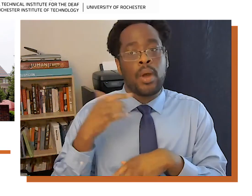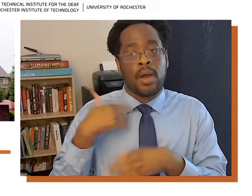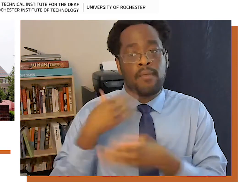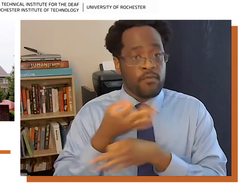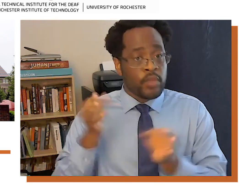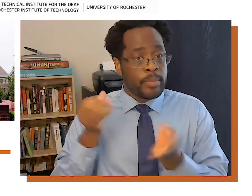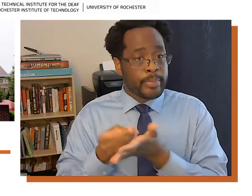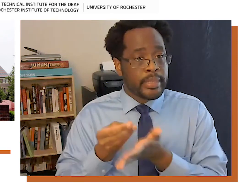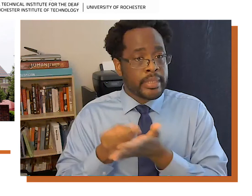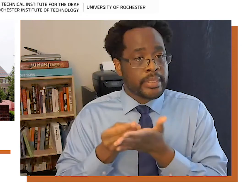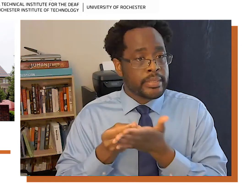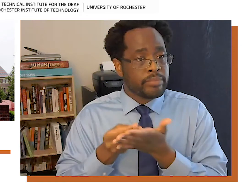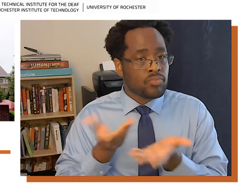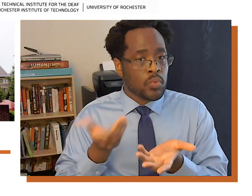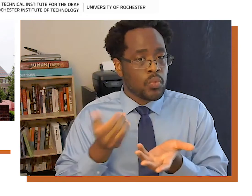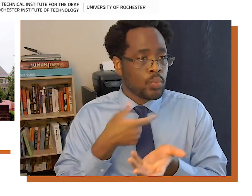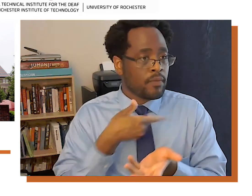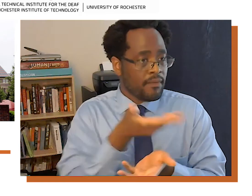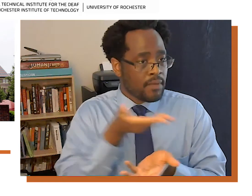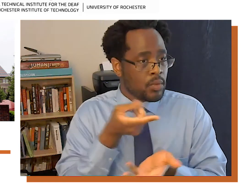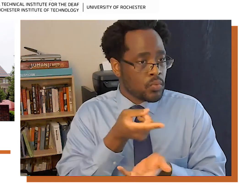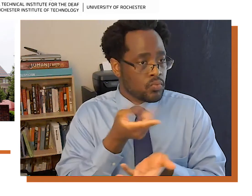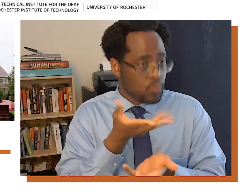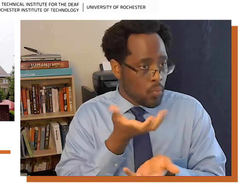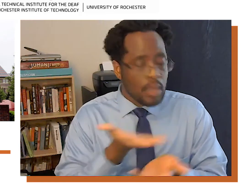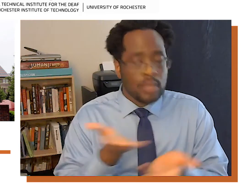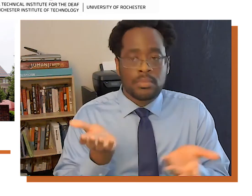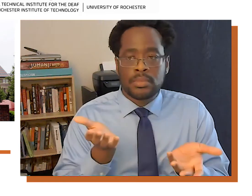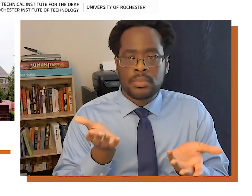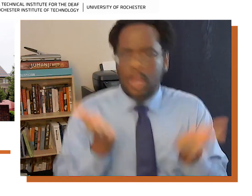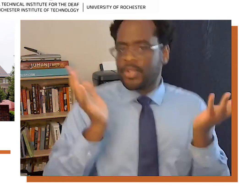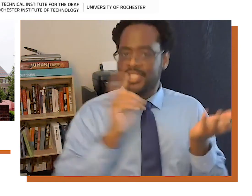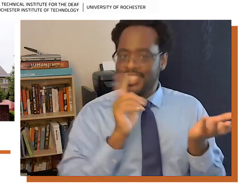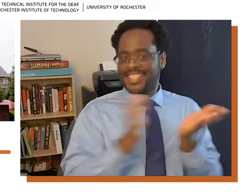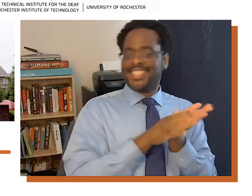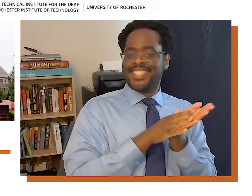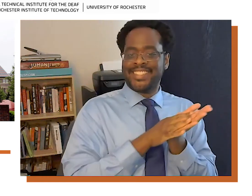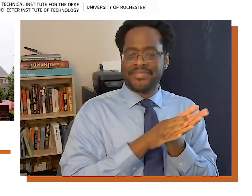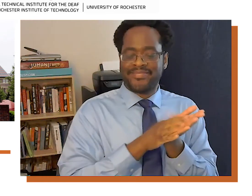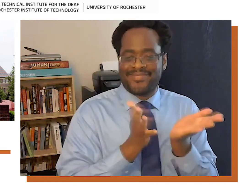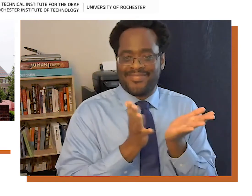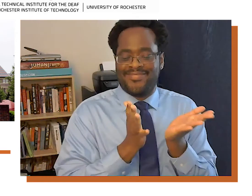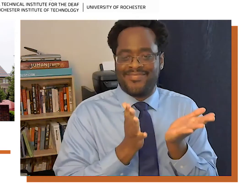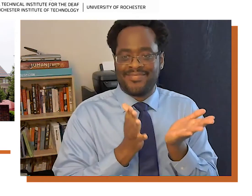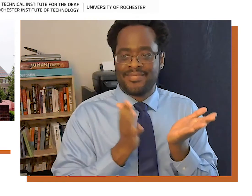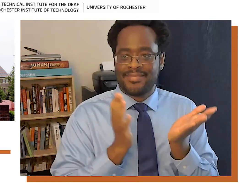but that they were also establishing a PhD program and that they would pay me to go into the PhD program,